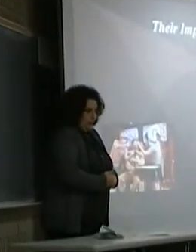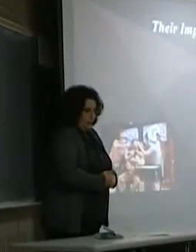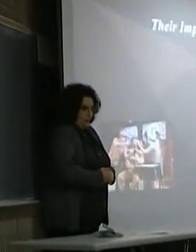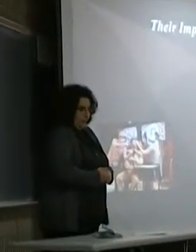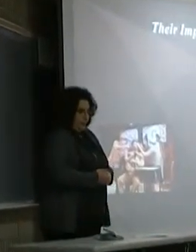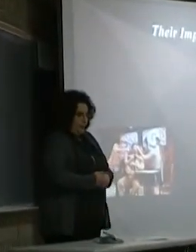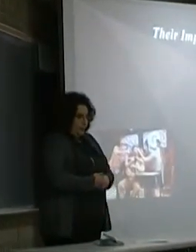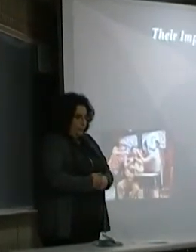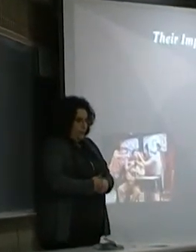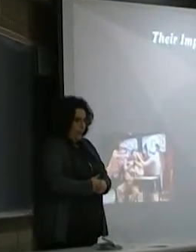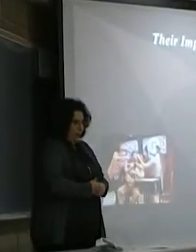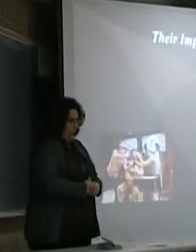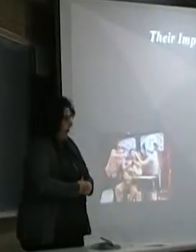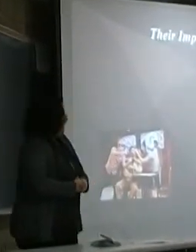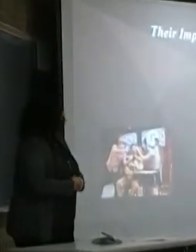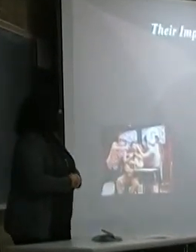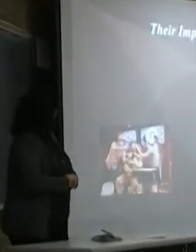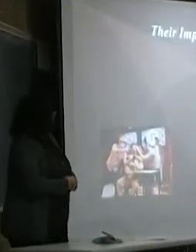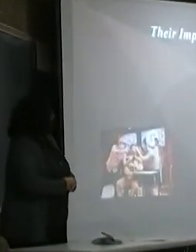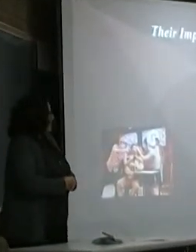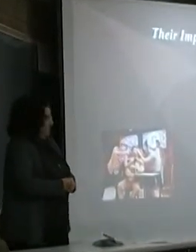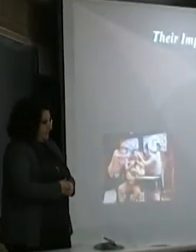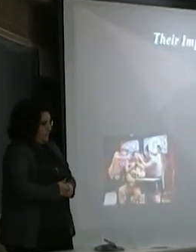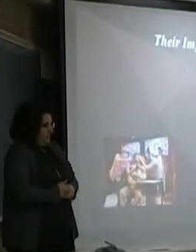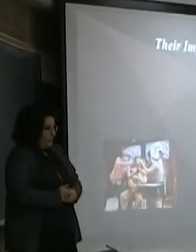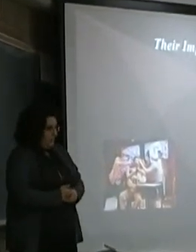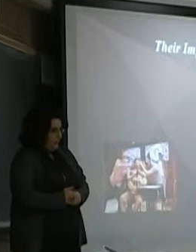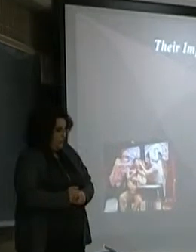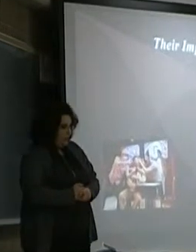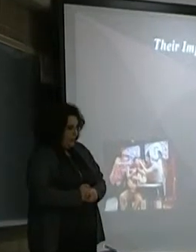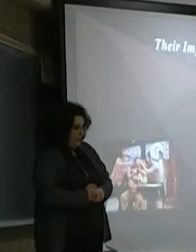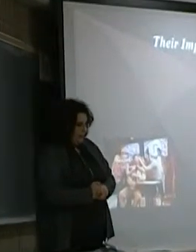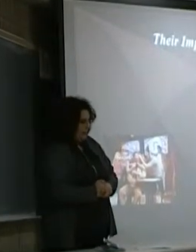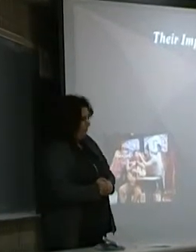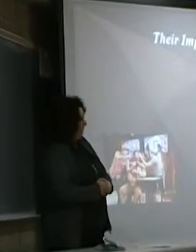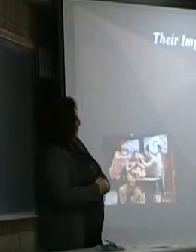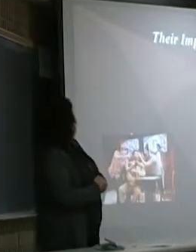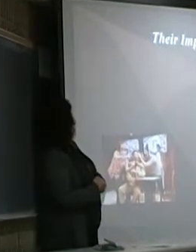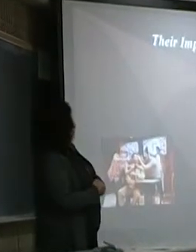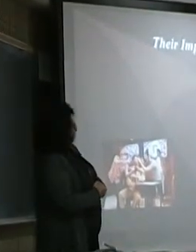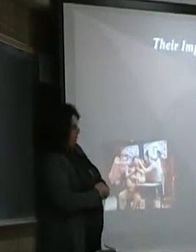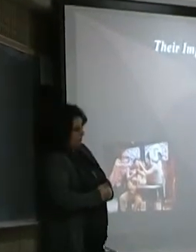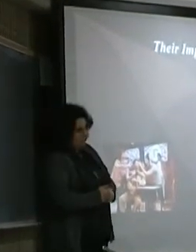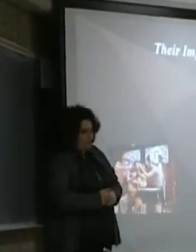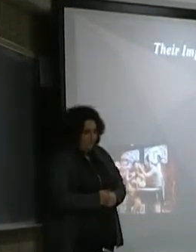Where are ASL stories making an their impact? (Sadly two pictures are missing.)